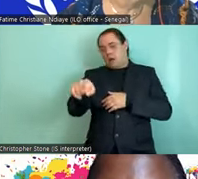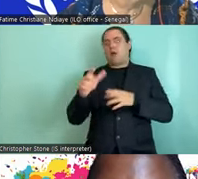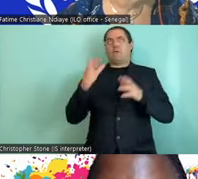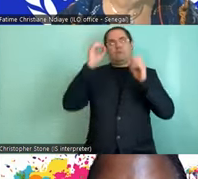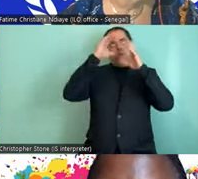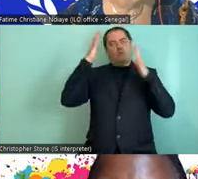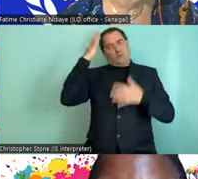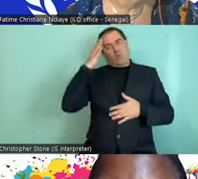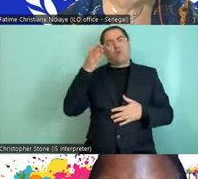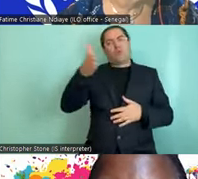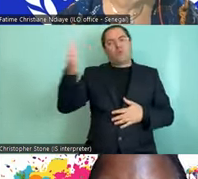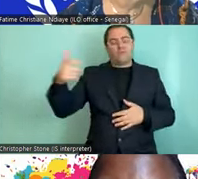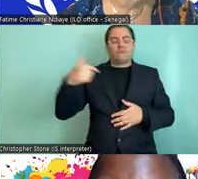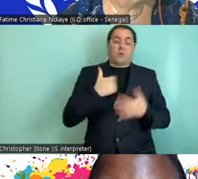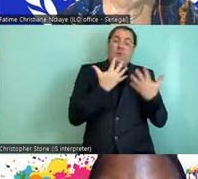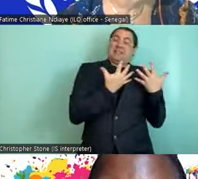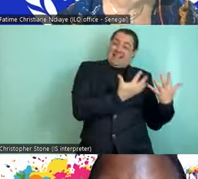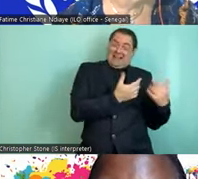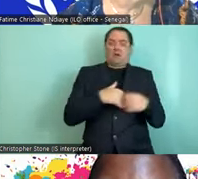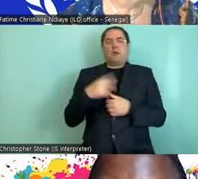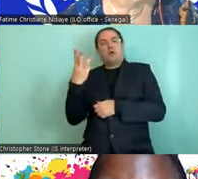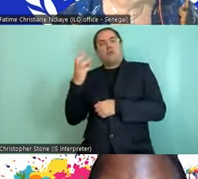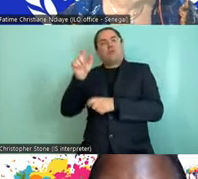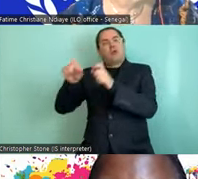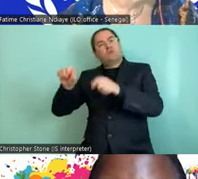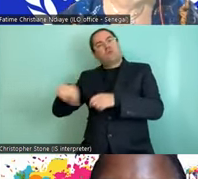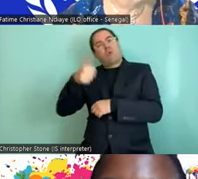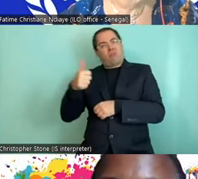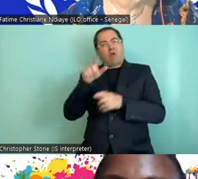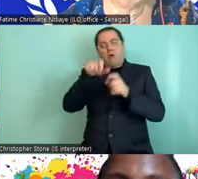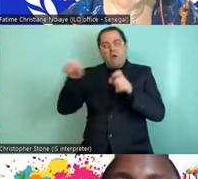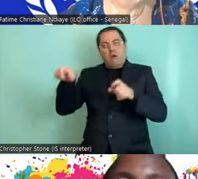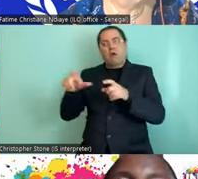up 30 young graduates to be part of this mentoring program, and we've paired them with a one